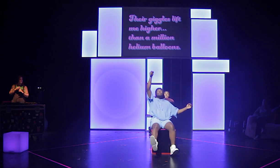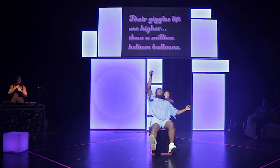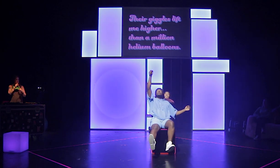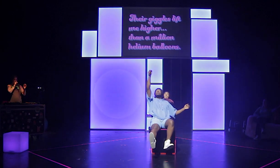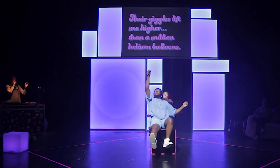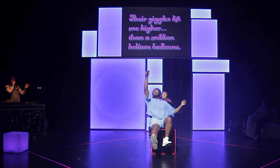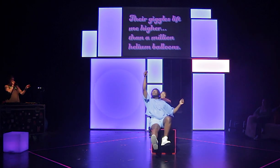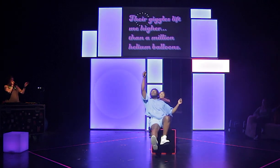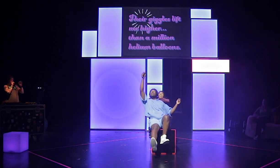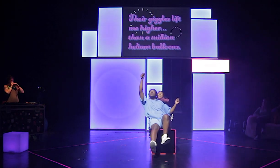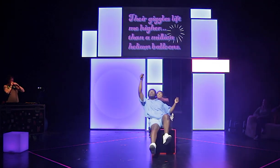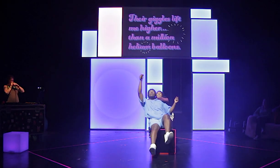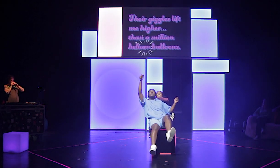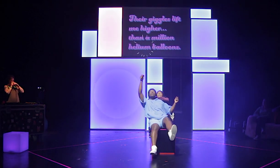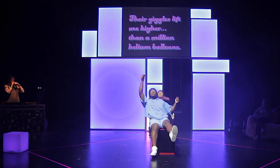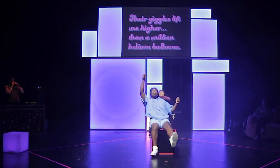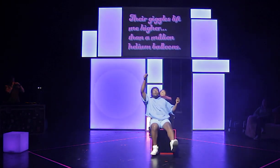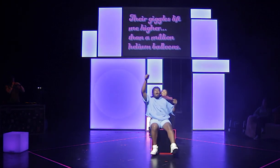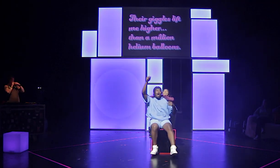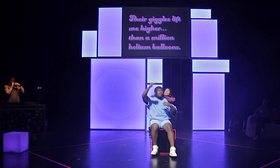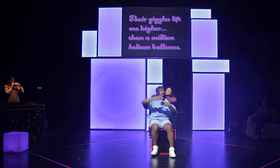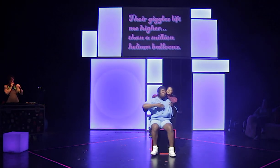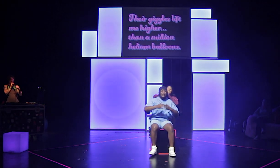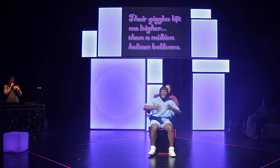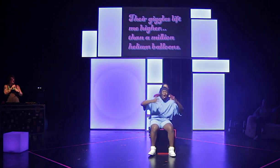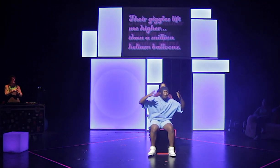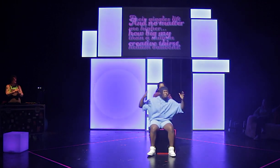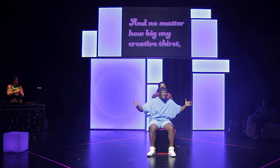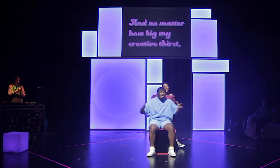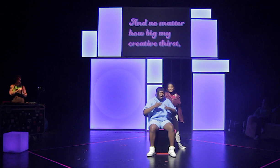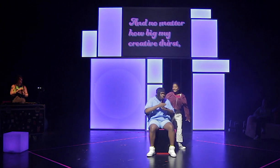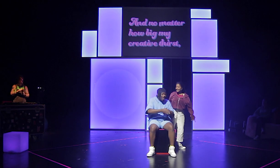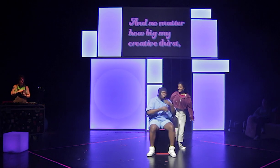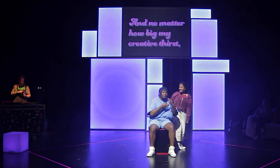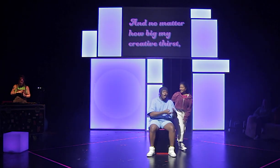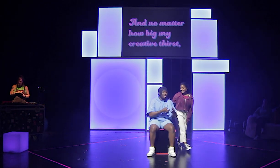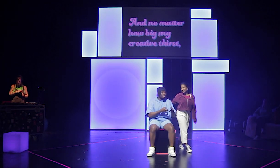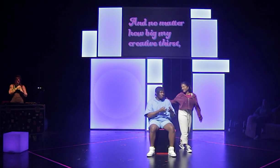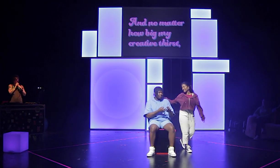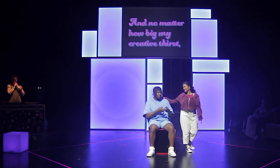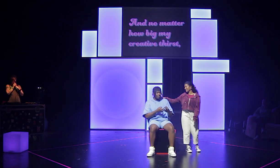a million helium balloons. And no matter how big my creative thirst,